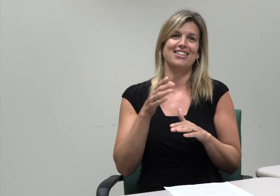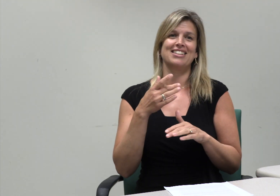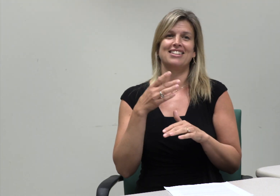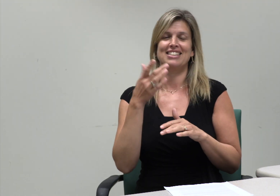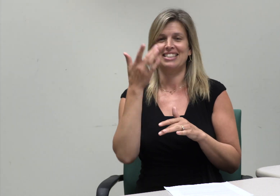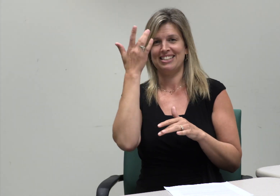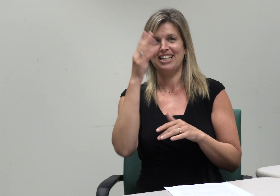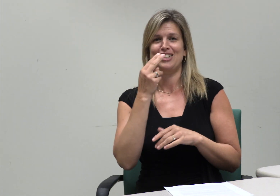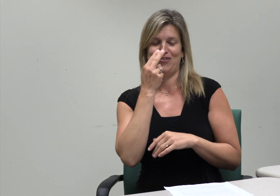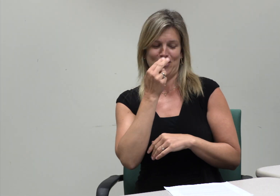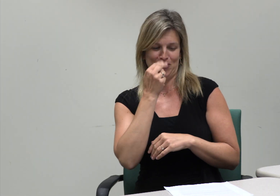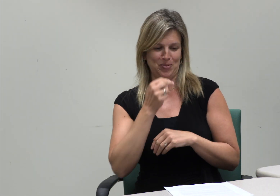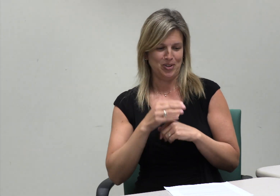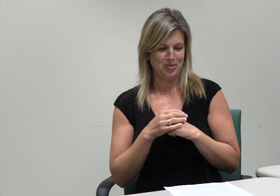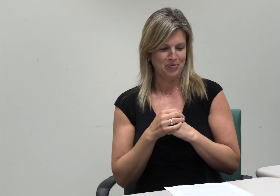She has a fantastic sense of humor.